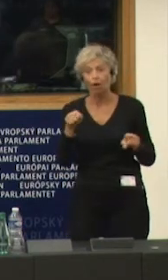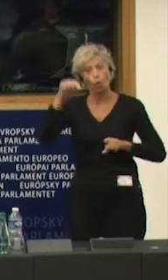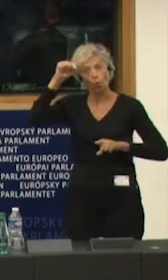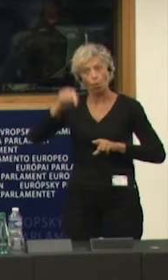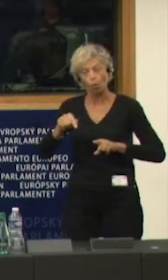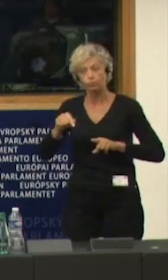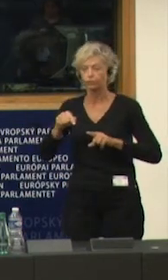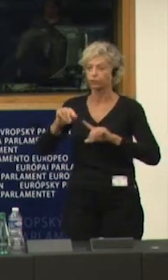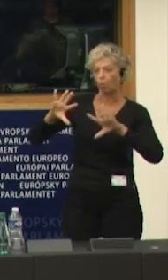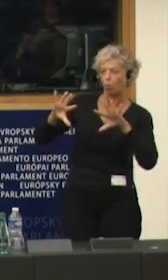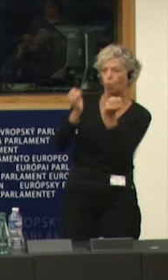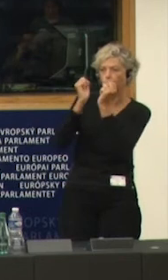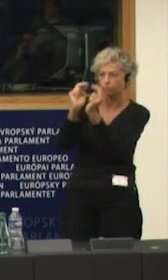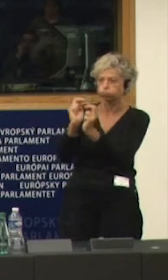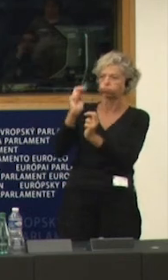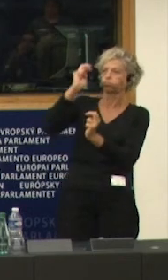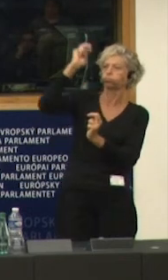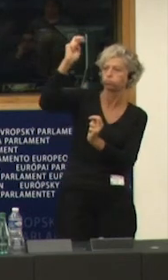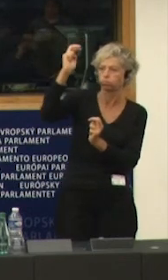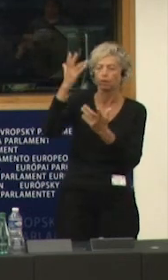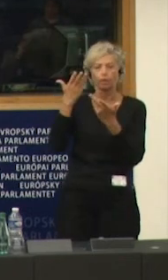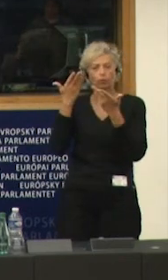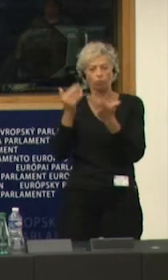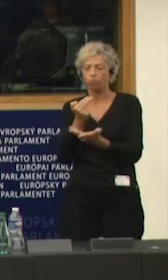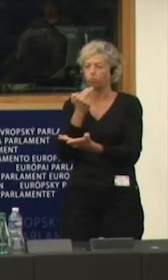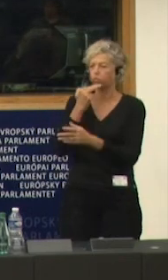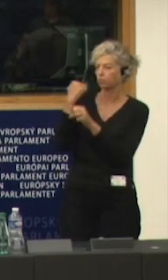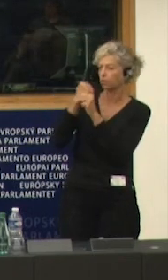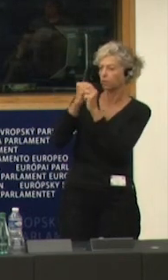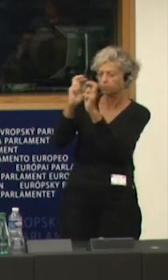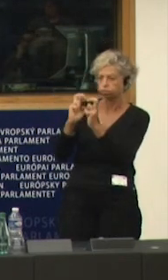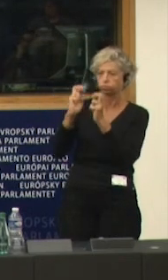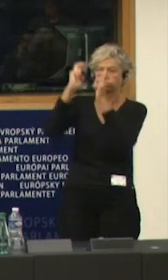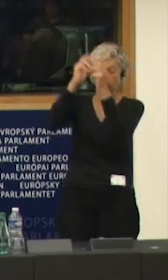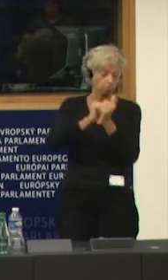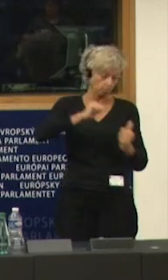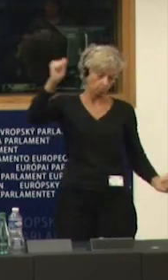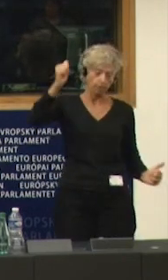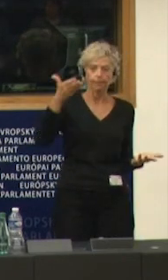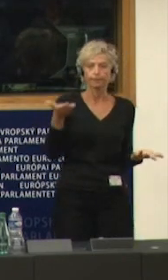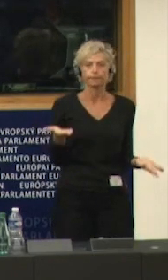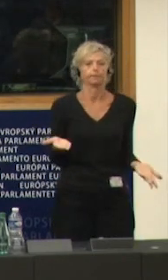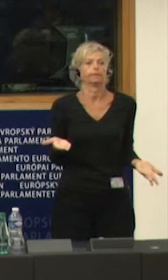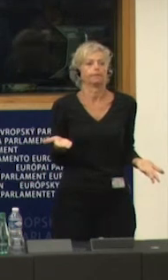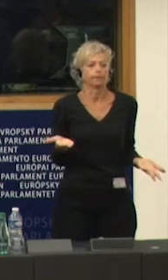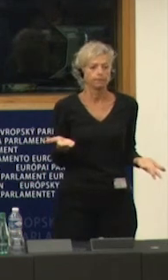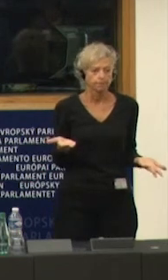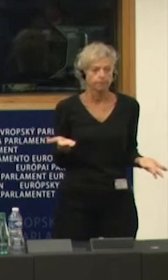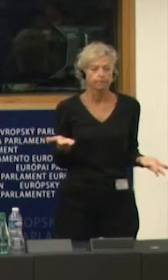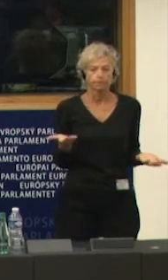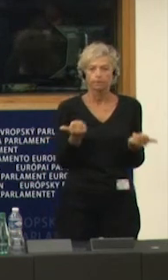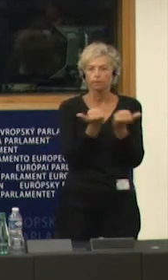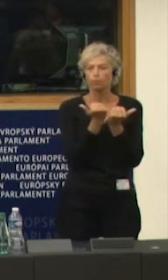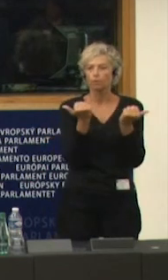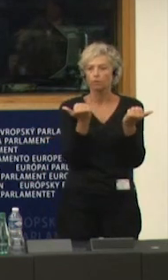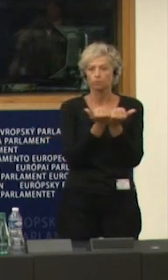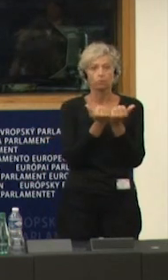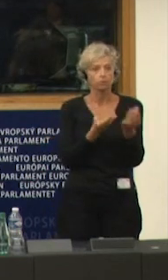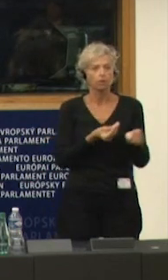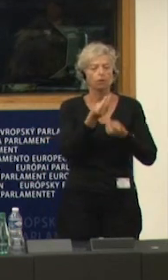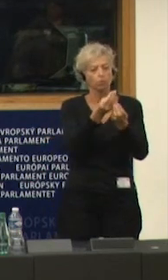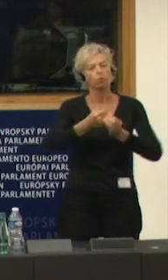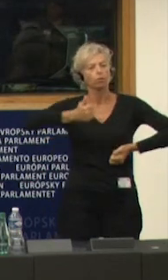I think in Germany that's the biggest challenge we face in the next few years with disabled people. Thank you.